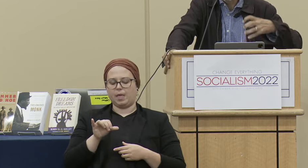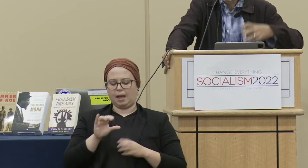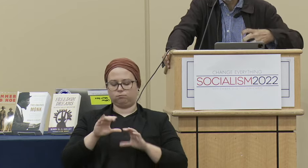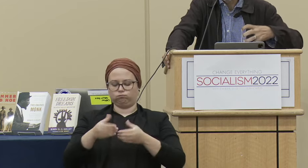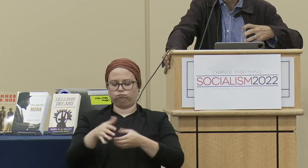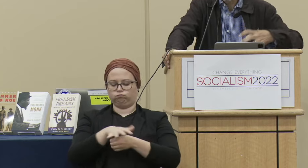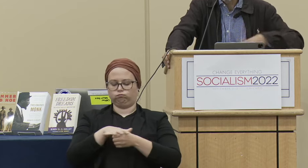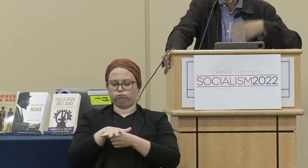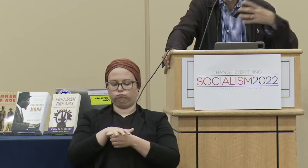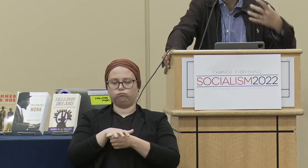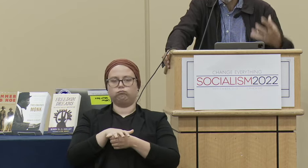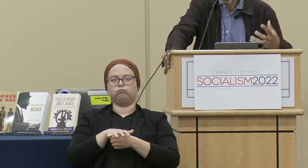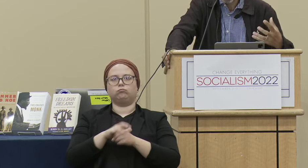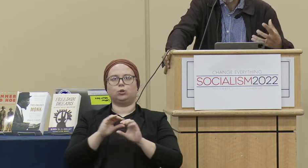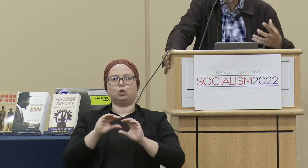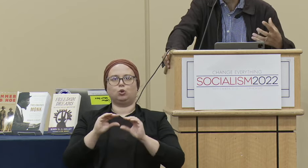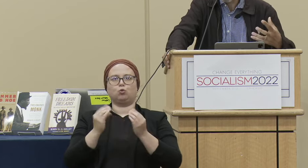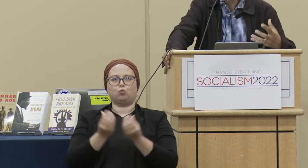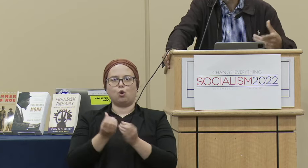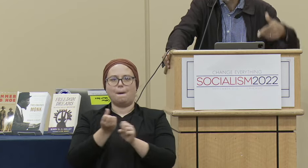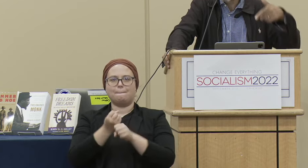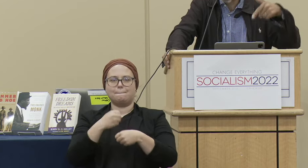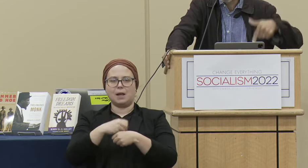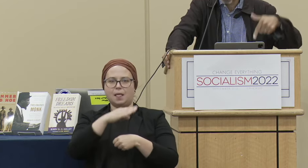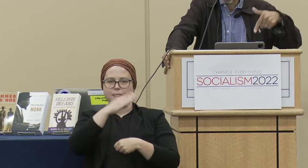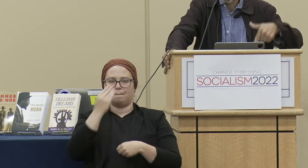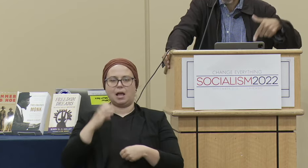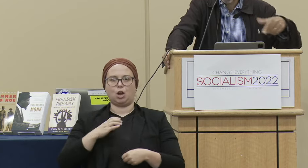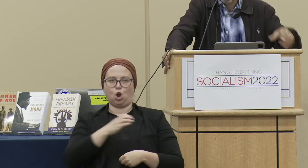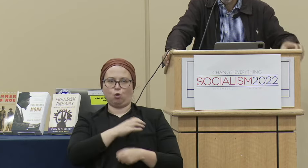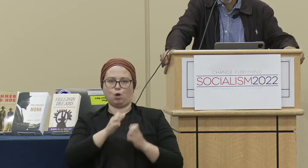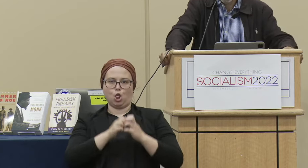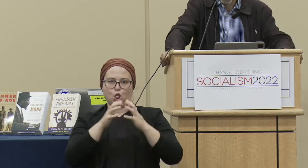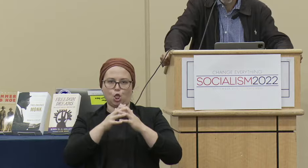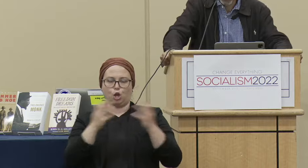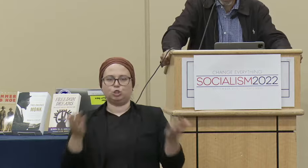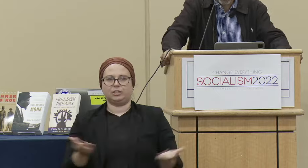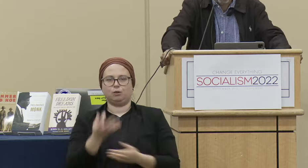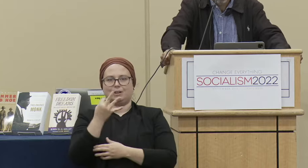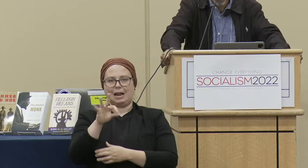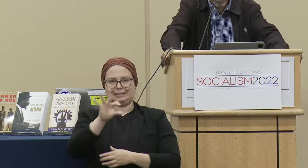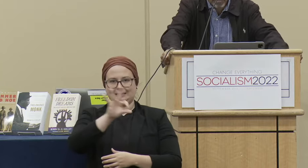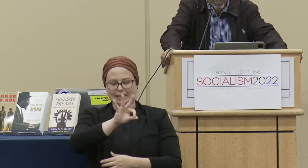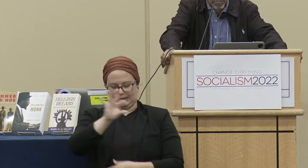us, you know. And, so, that core group formed the Black